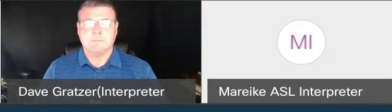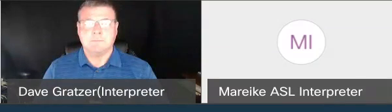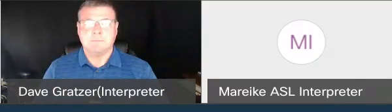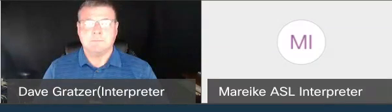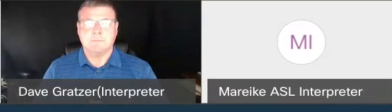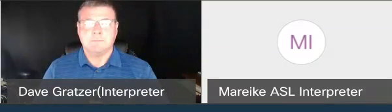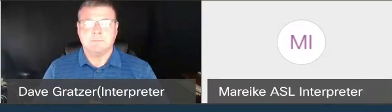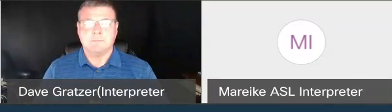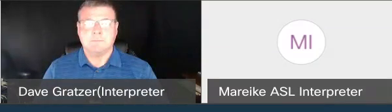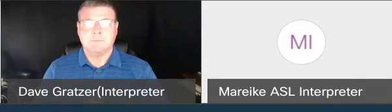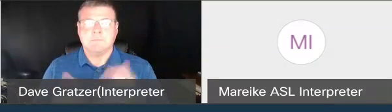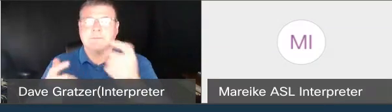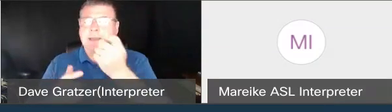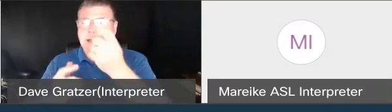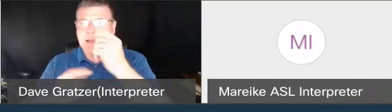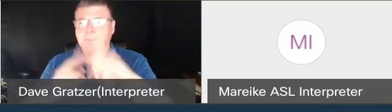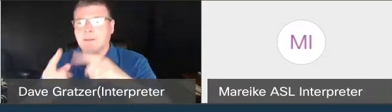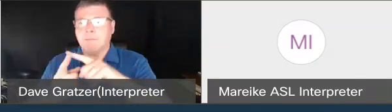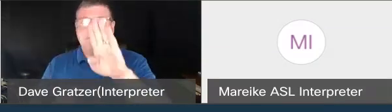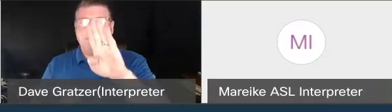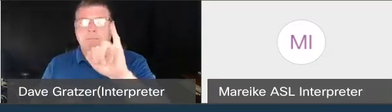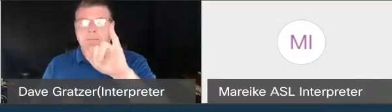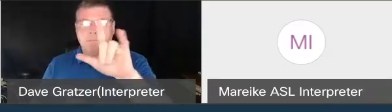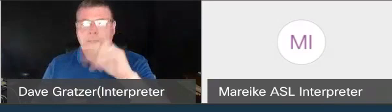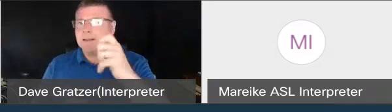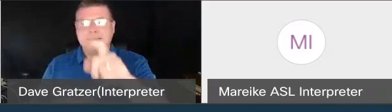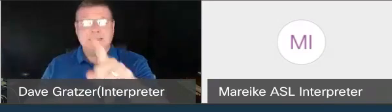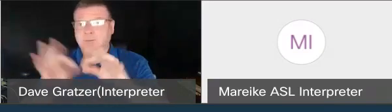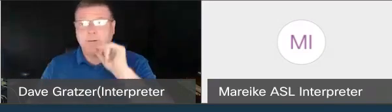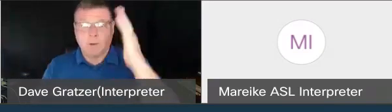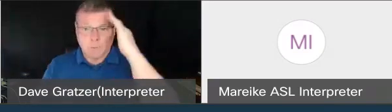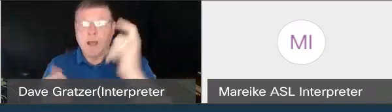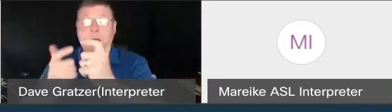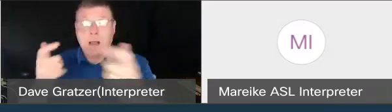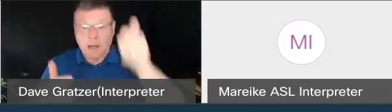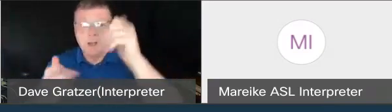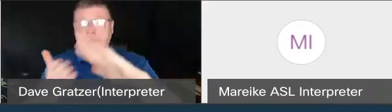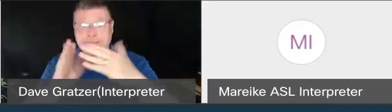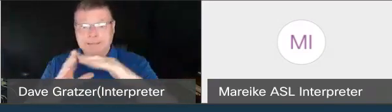Here we go. Just a little bit about Billings, um, if you are not aware. It is the largest city in the state of Montana,